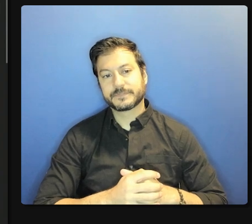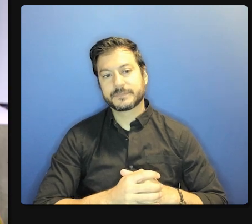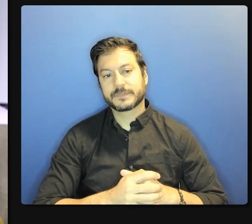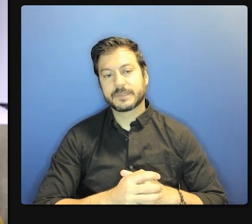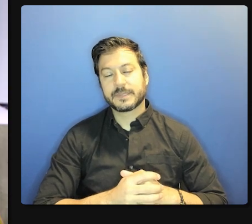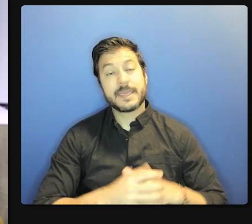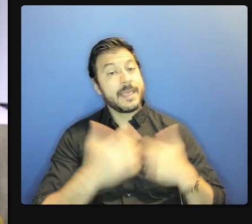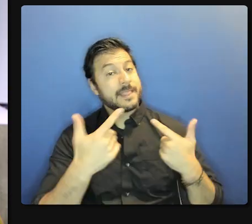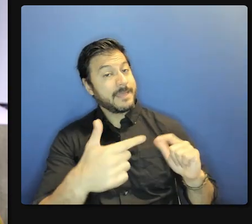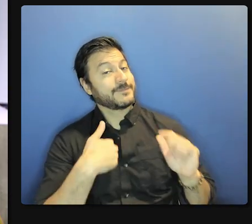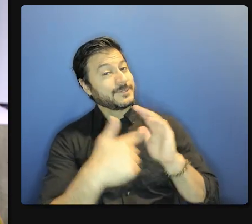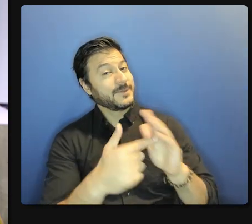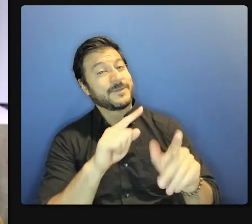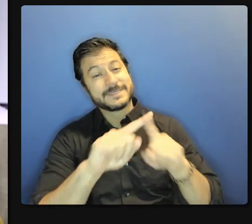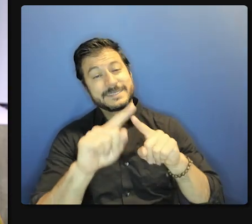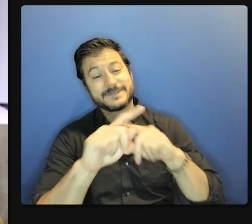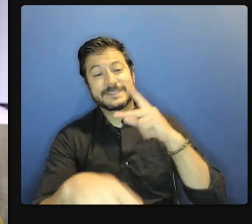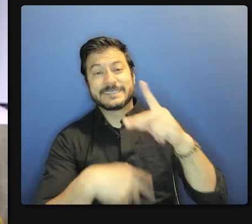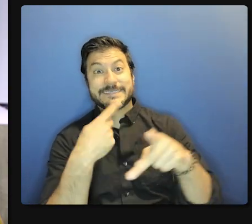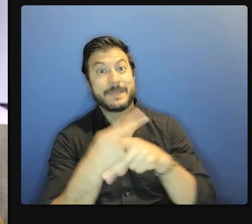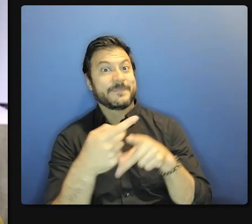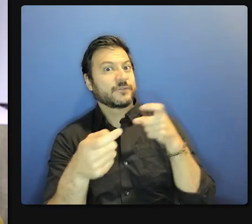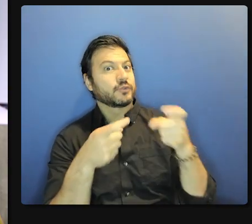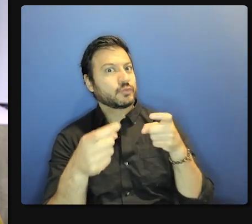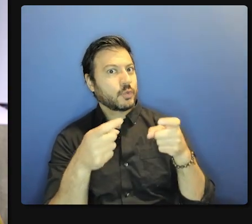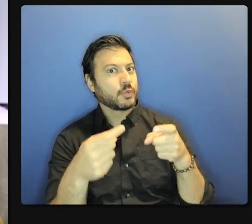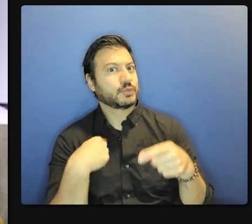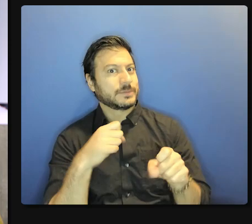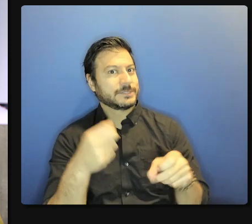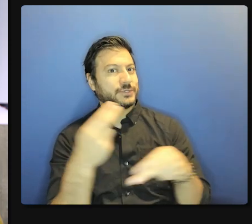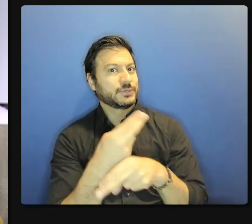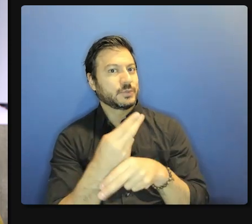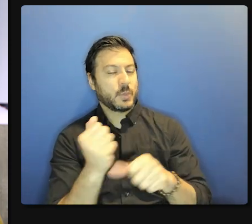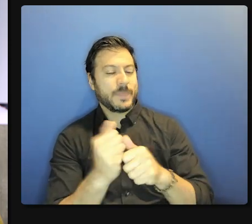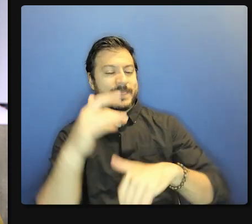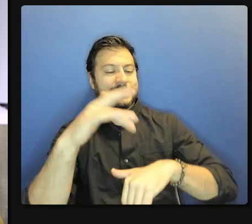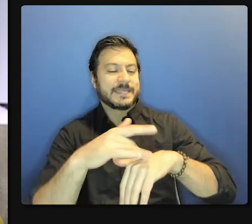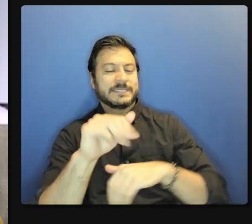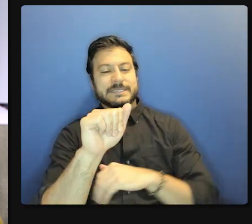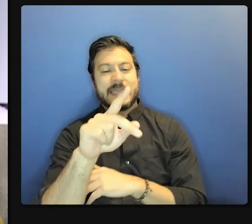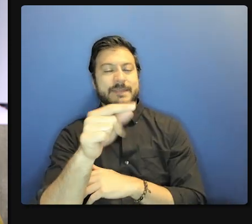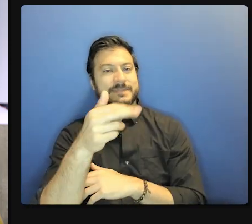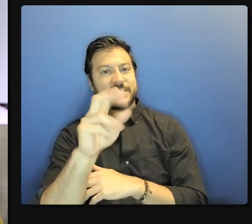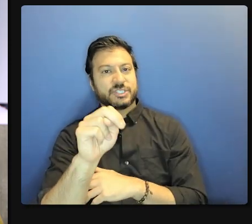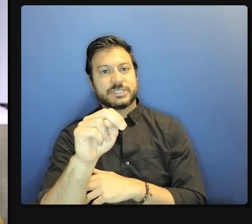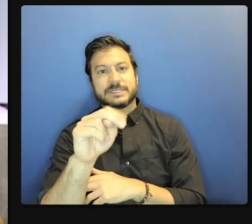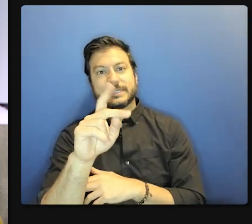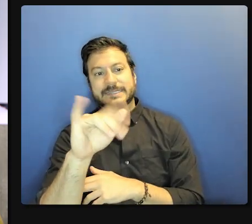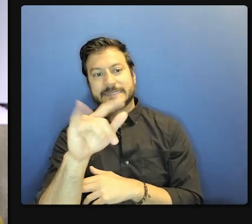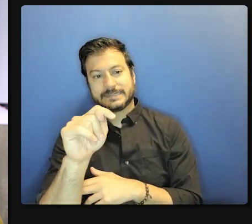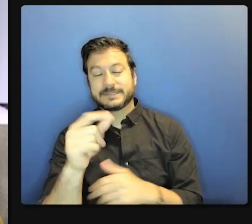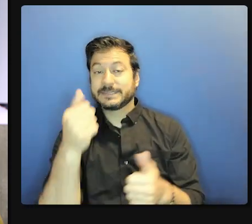Let me show you all the different types of controls you can leverage with our Touch Adaptation Kit (TAK).